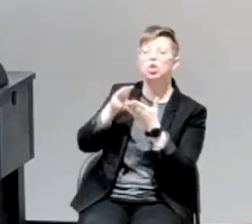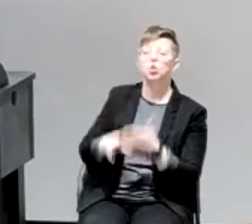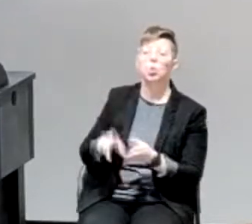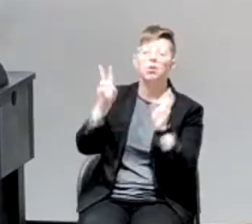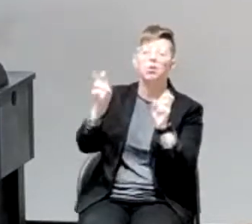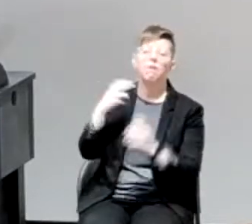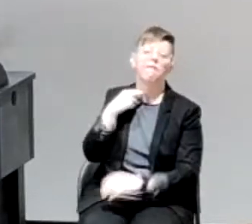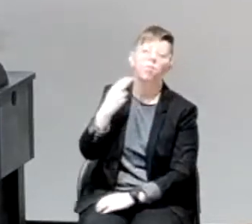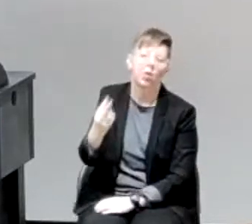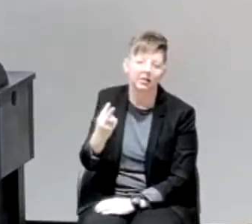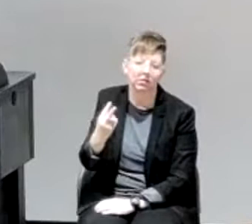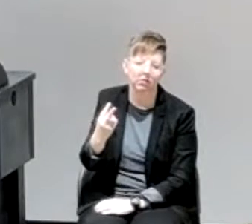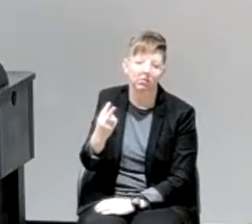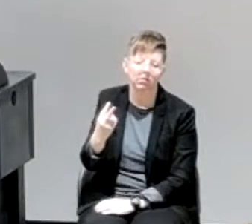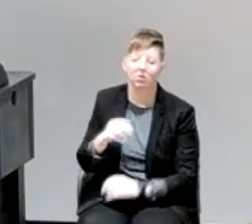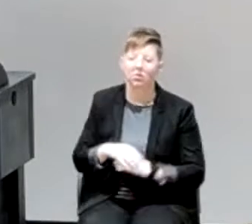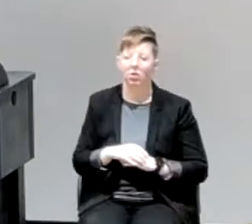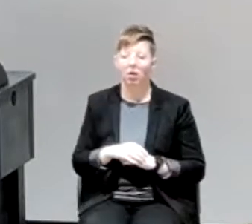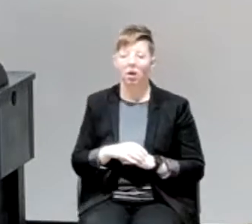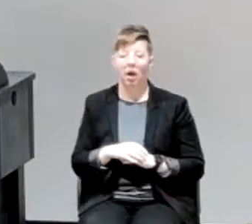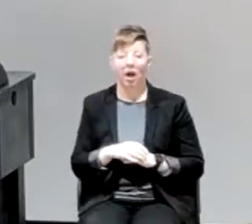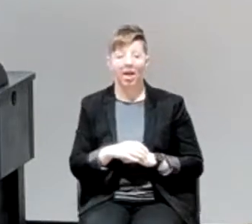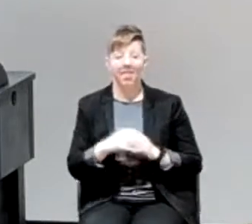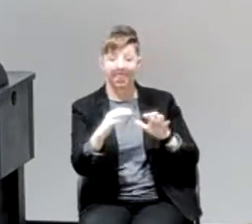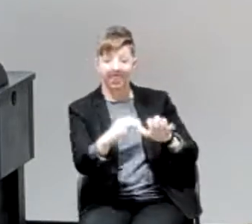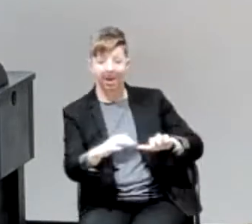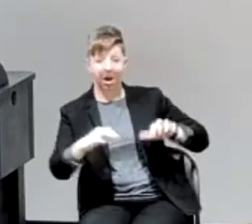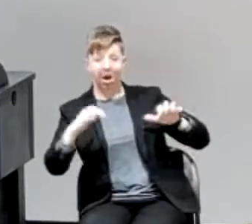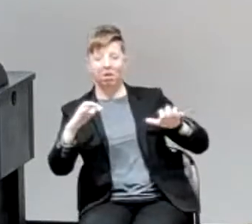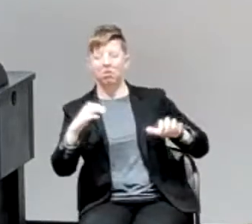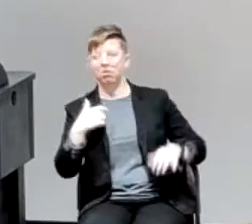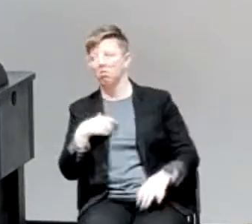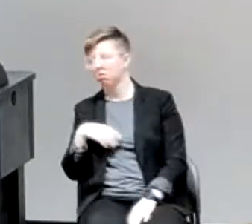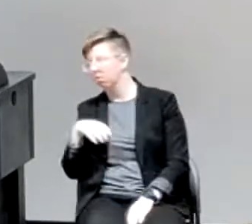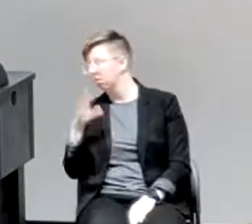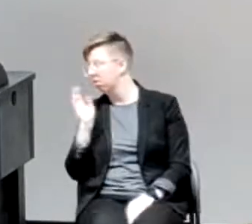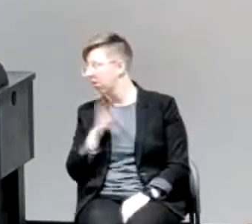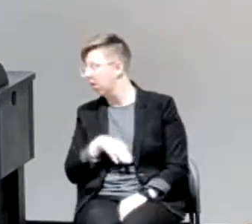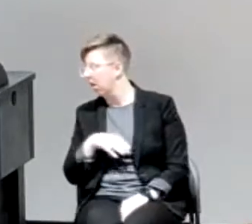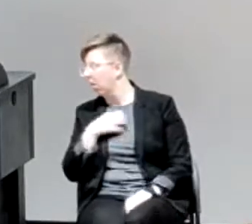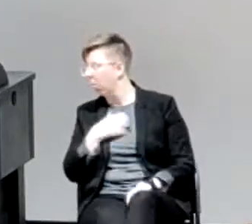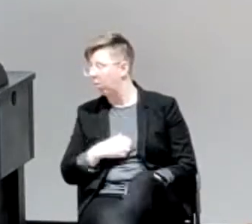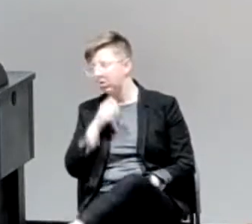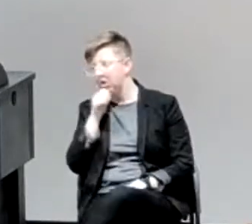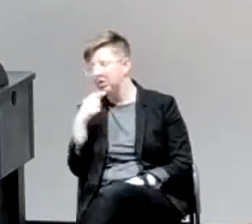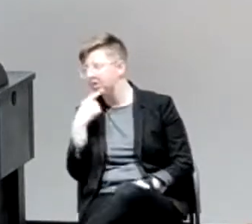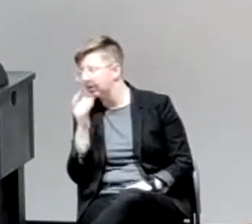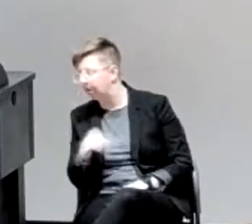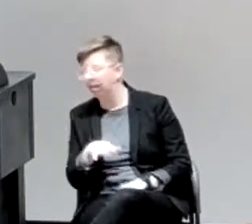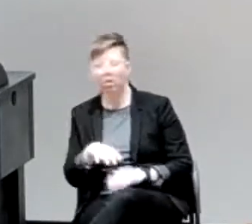I love the vulnerability and the willingness around here. I heard it yesterday. One of the students said I would love to be student voice.